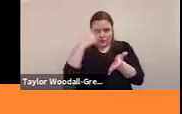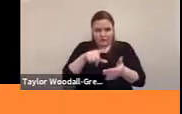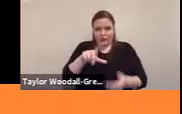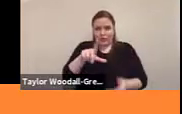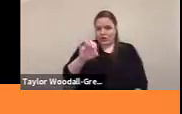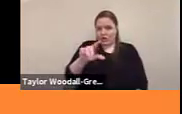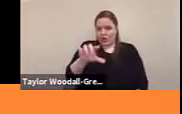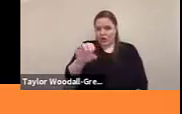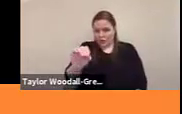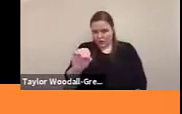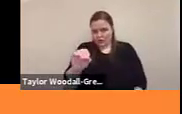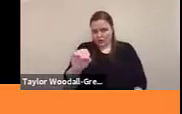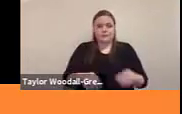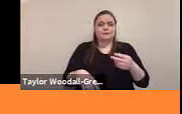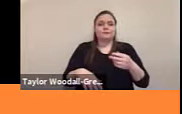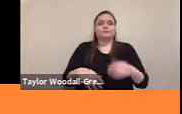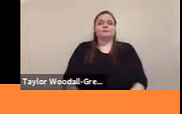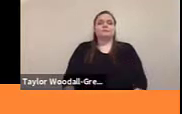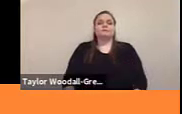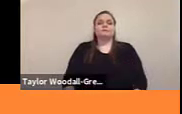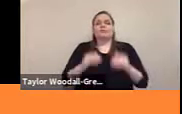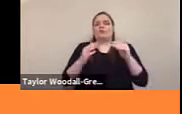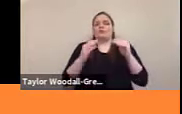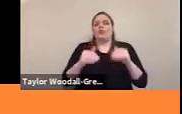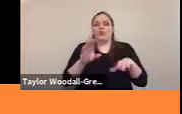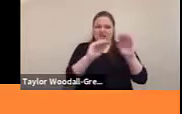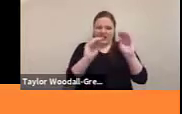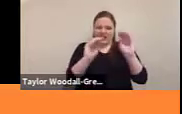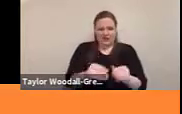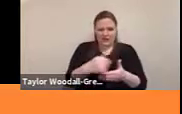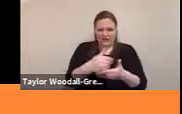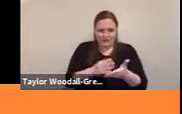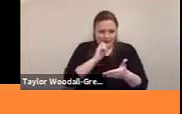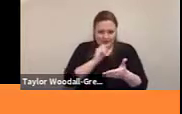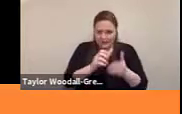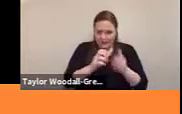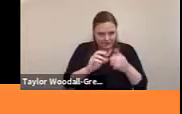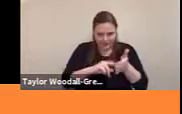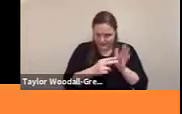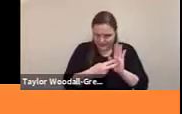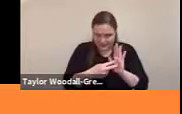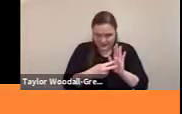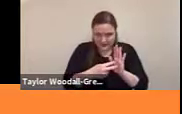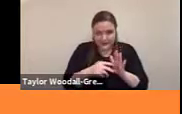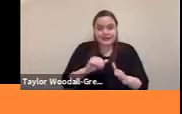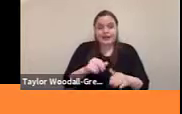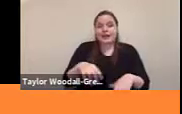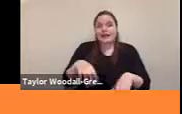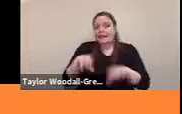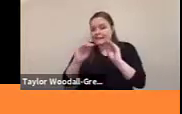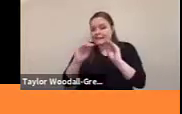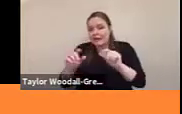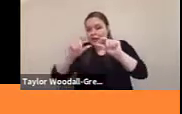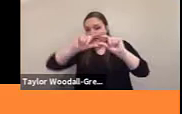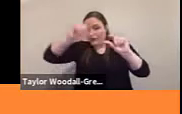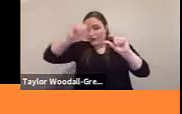decorative elements that don't convey meaning, such as decorative borders or decorative icons,